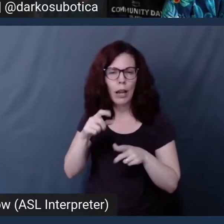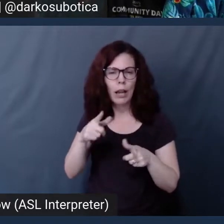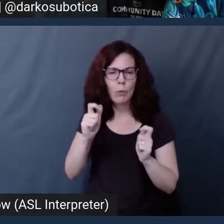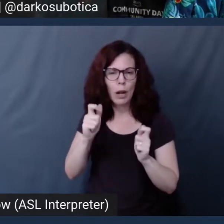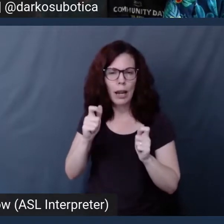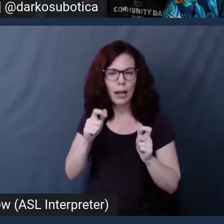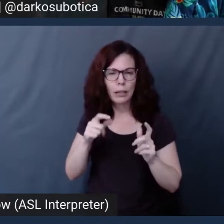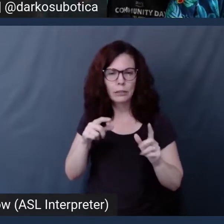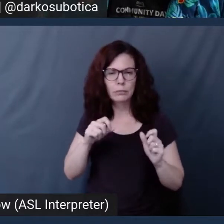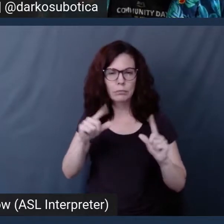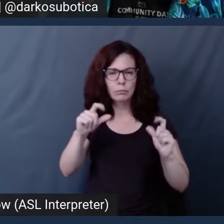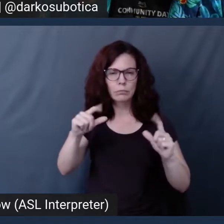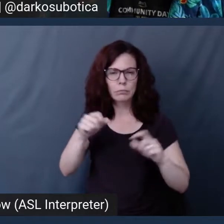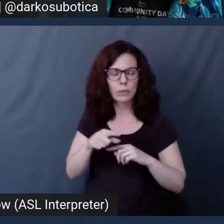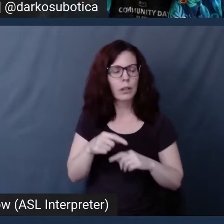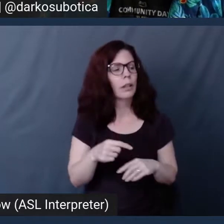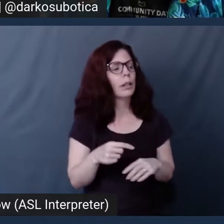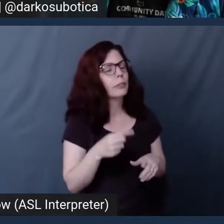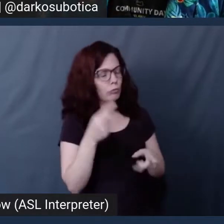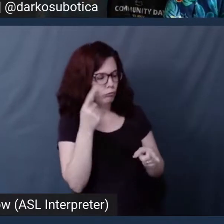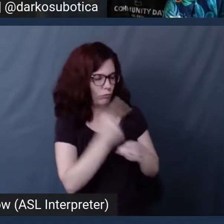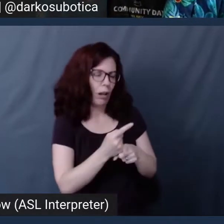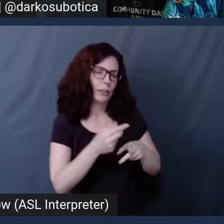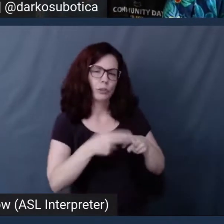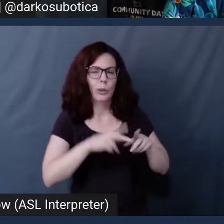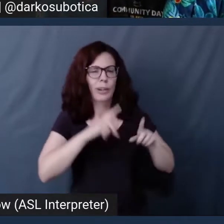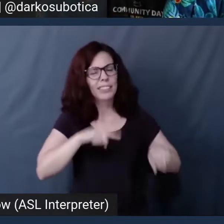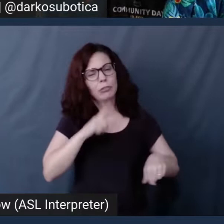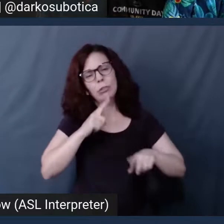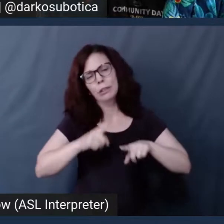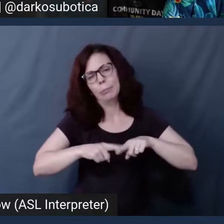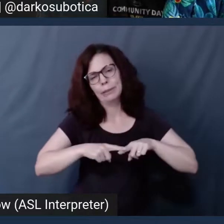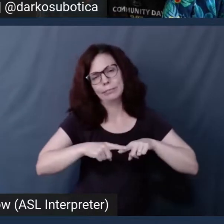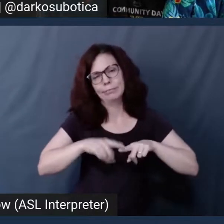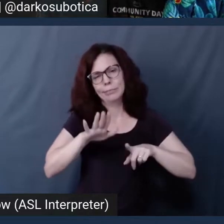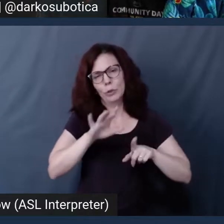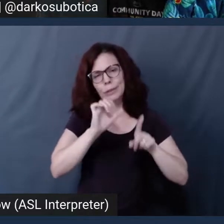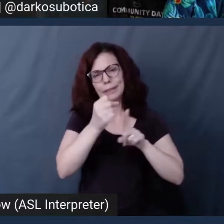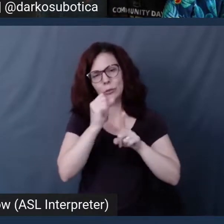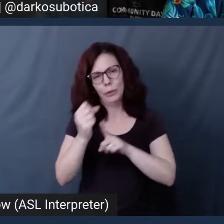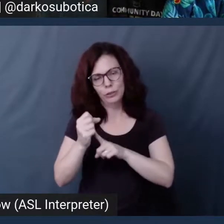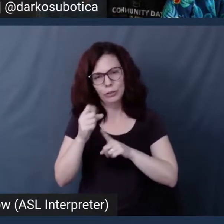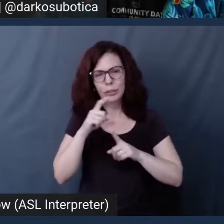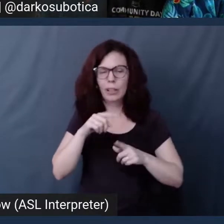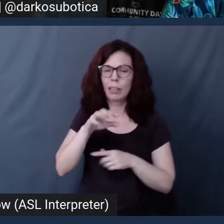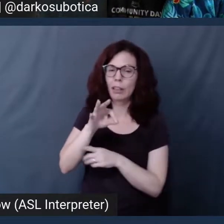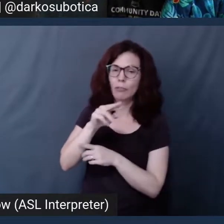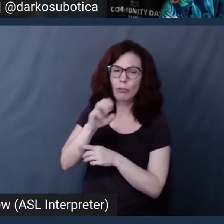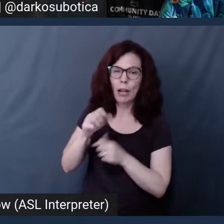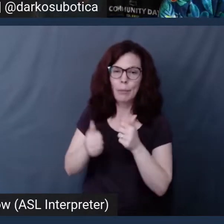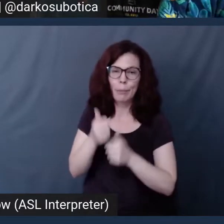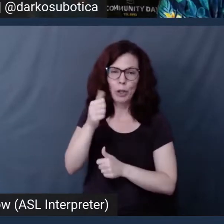That's right. So the short answer, I mean, it really depends on the use case and the frames per second and things like that.